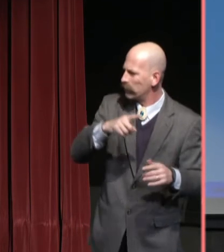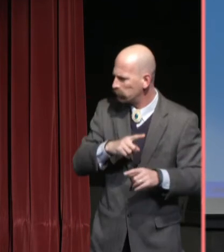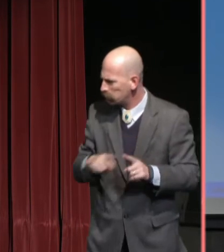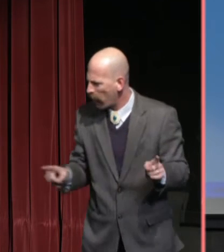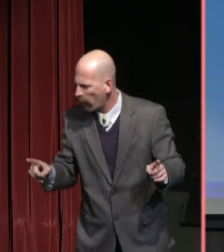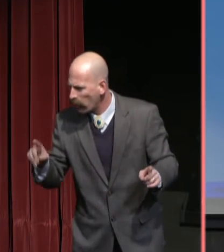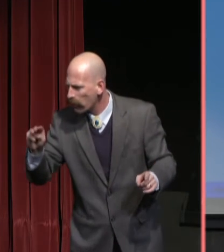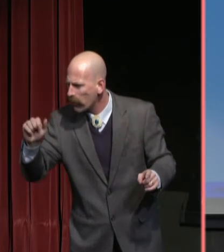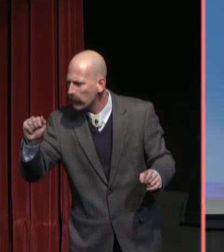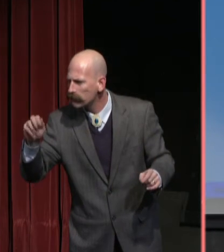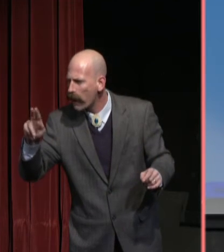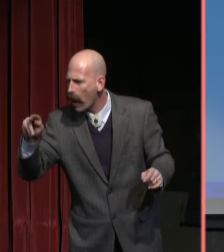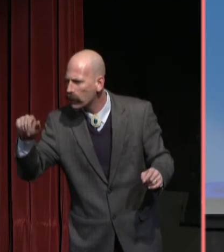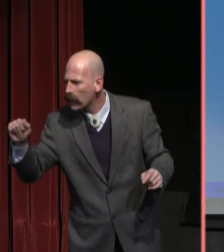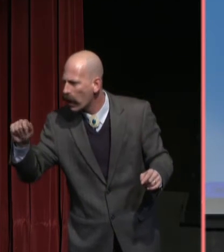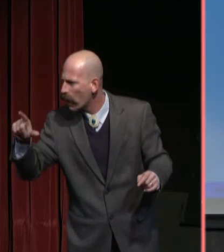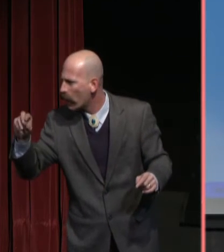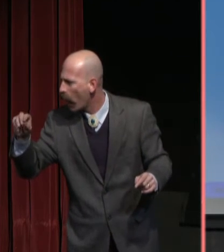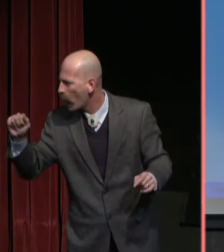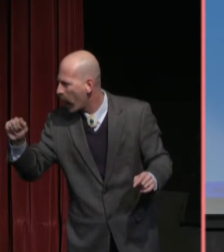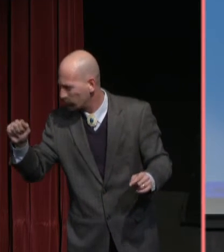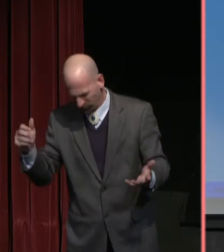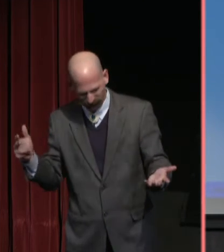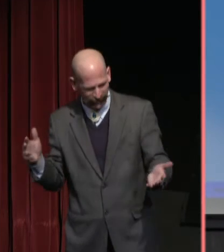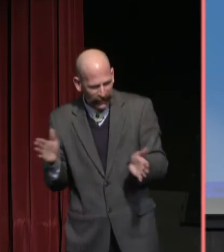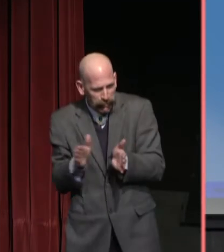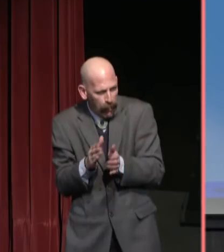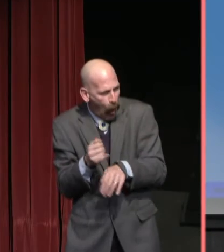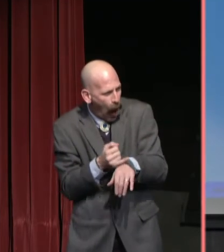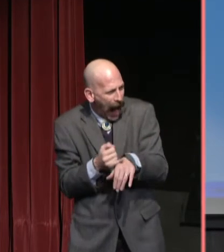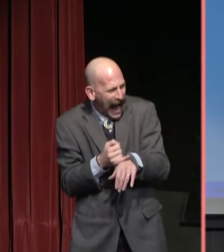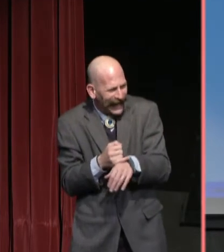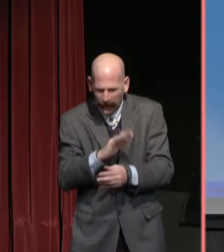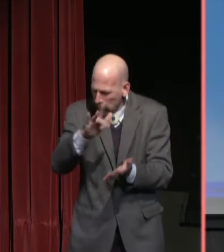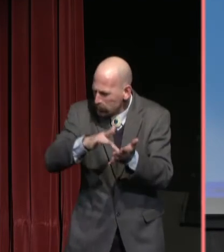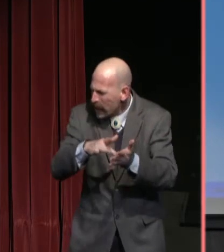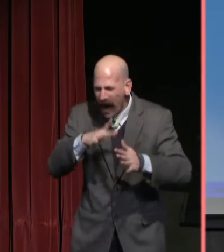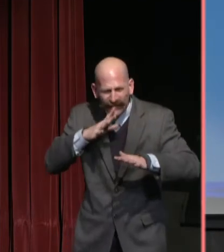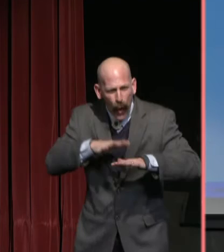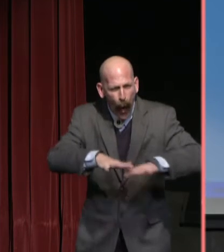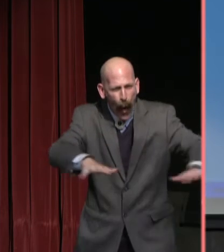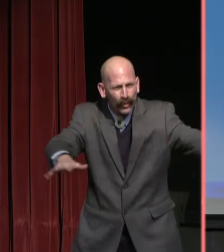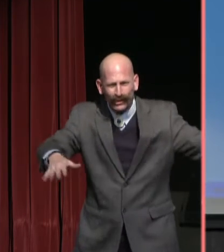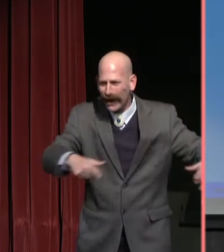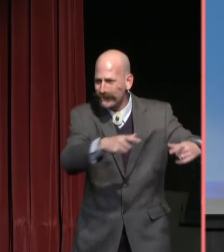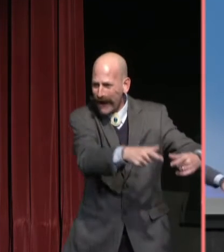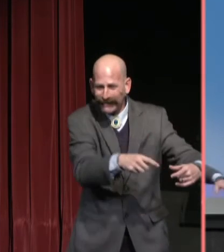which is a tiny island in the middle of the Pacific ocean and they could see the forests in Hawaii.